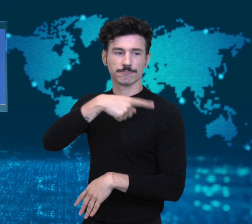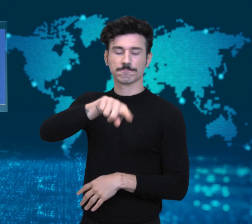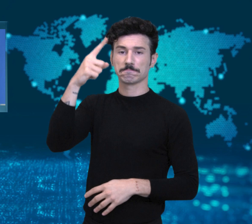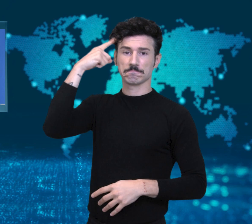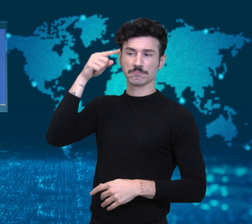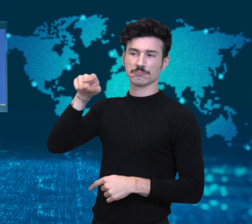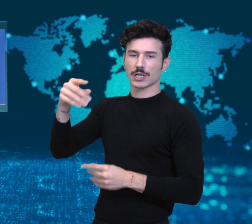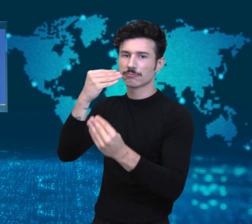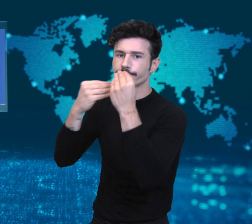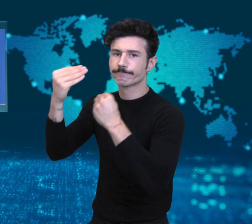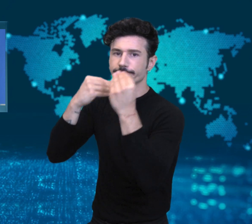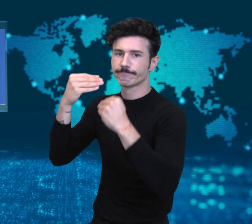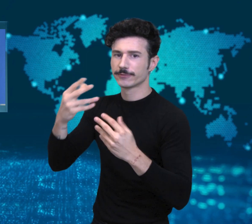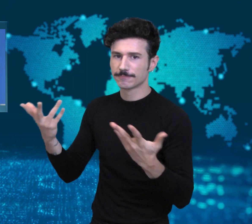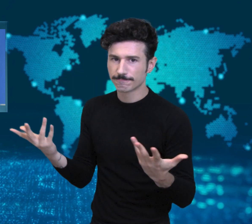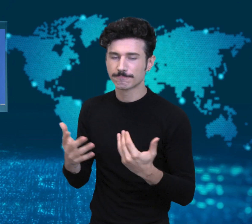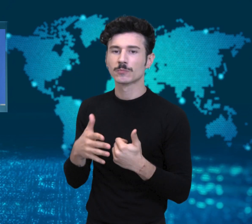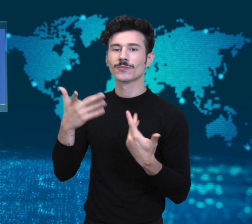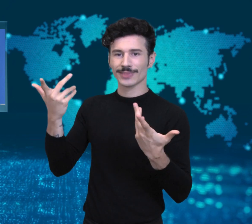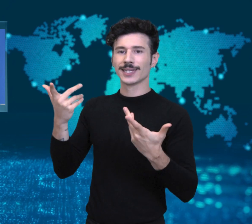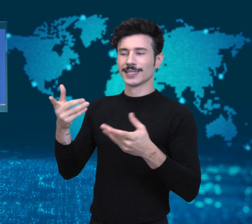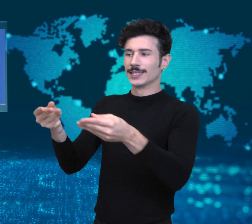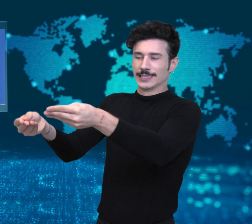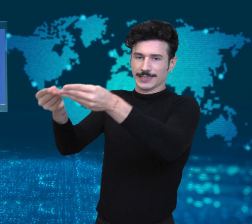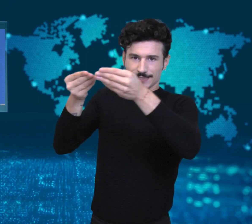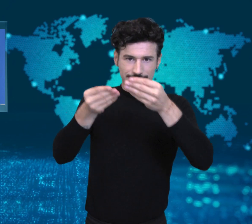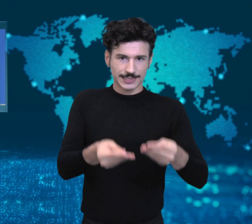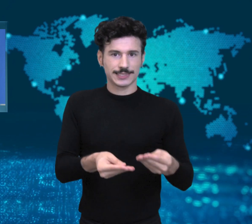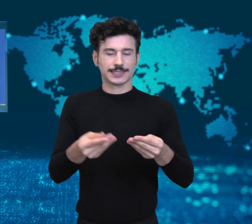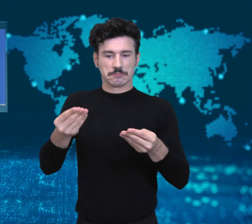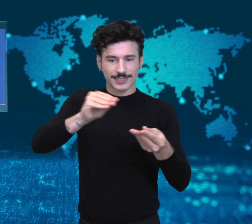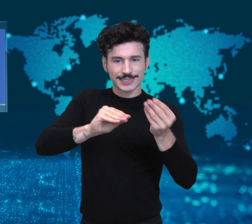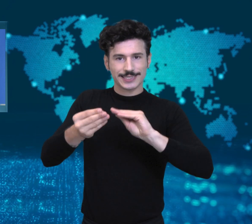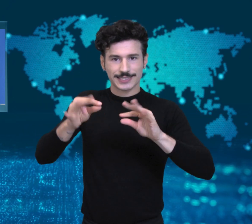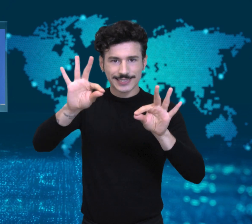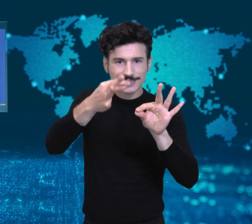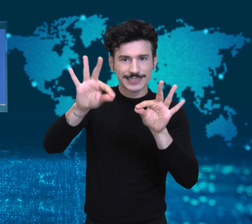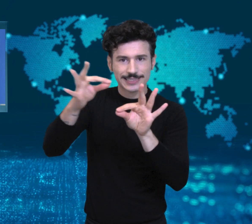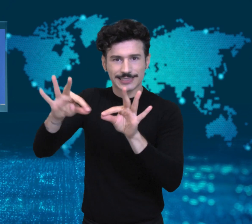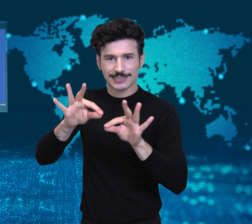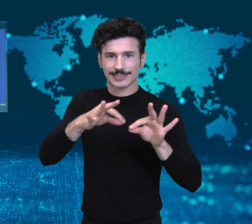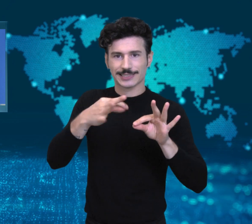The fish is now to be stitched together and preserved